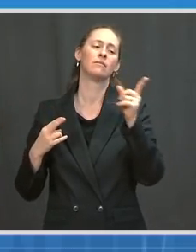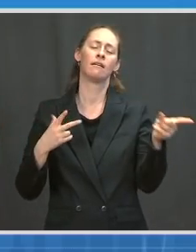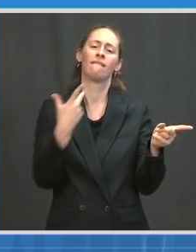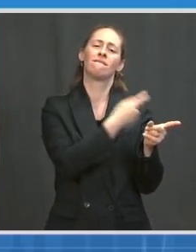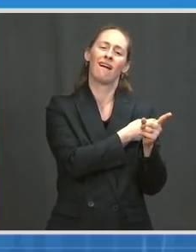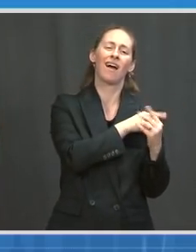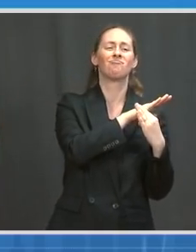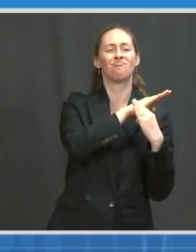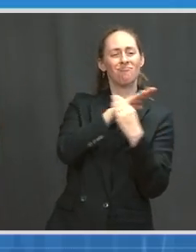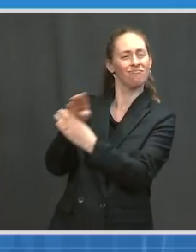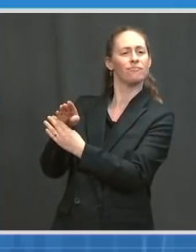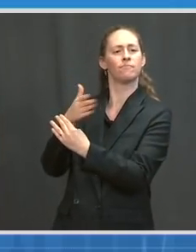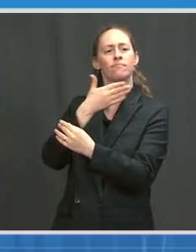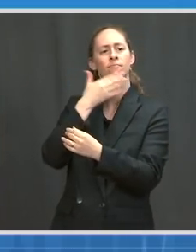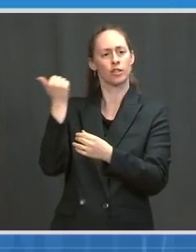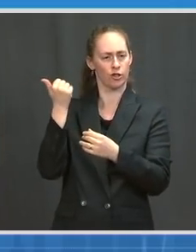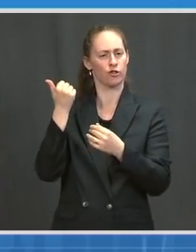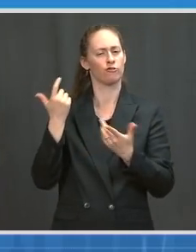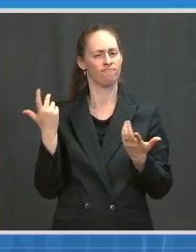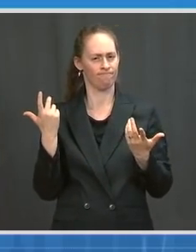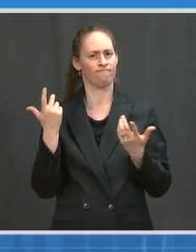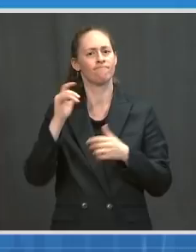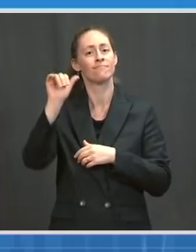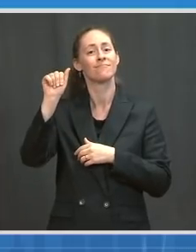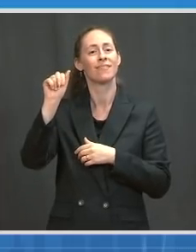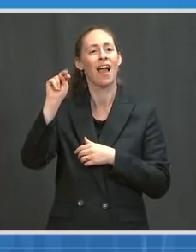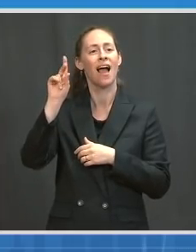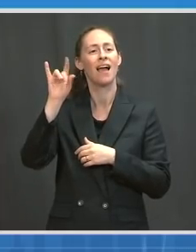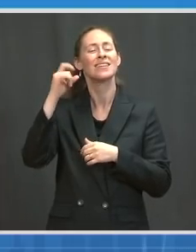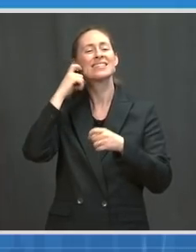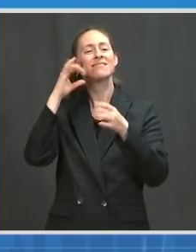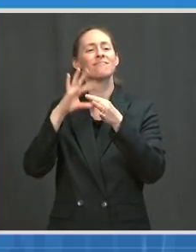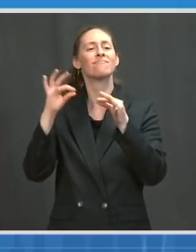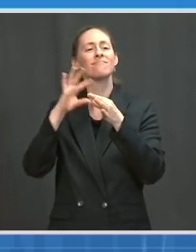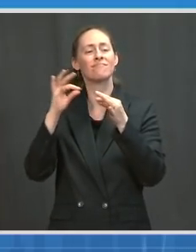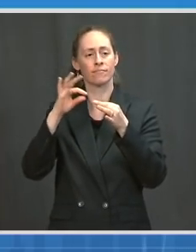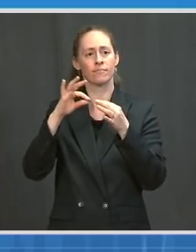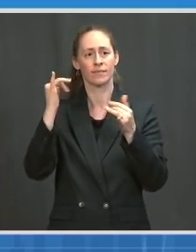you can go to Vaccines.gov or you can text the ZIP Code